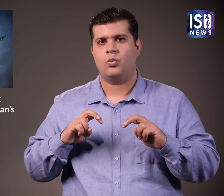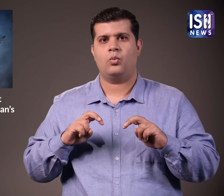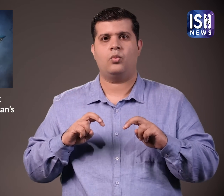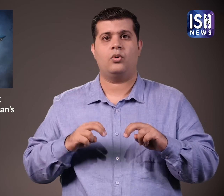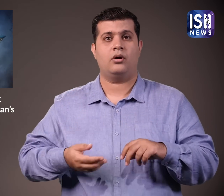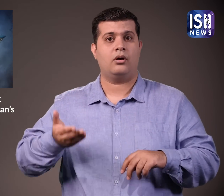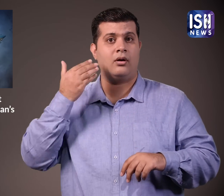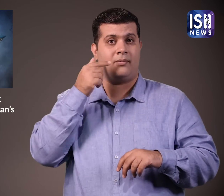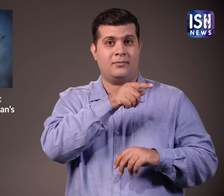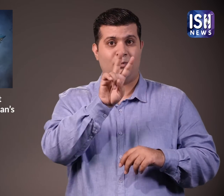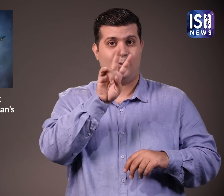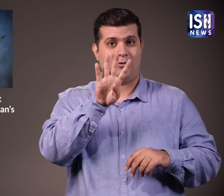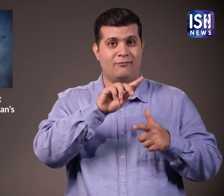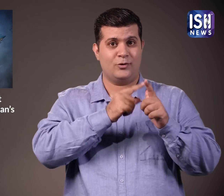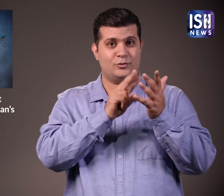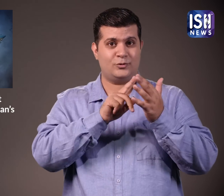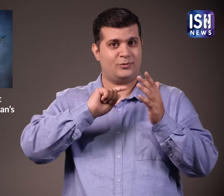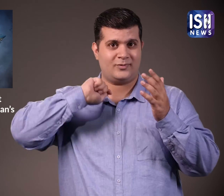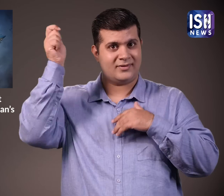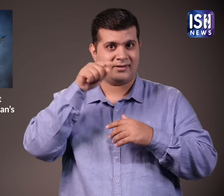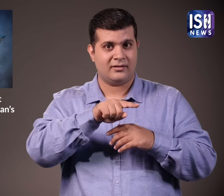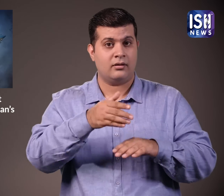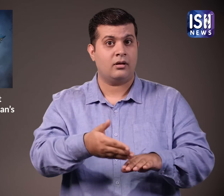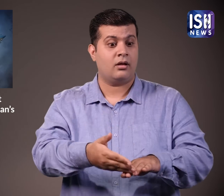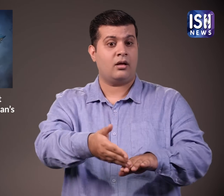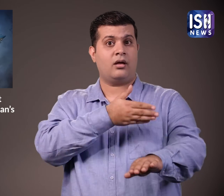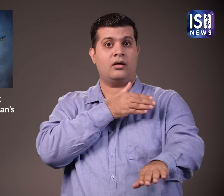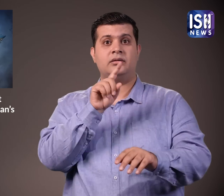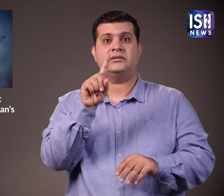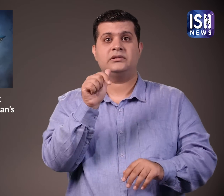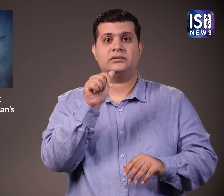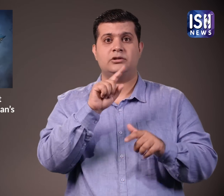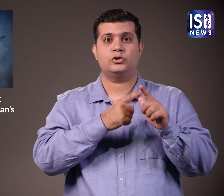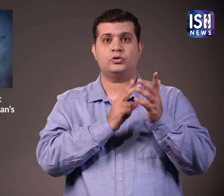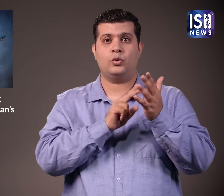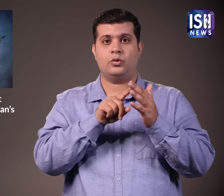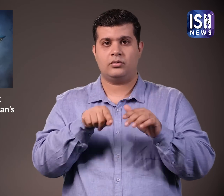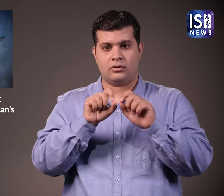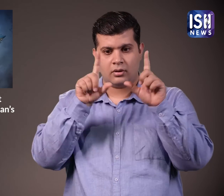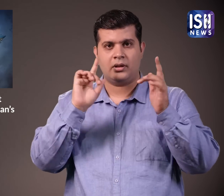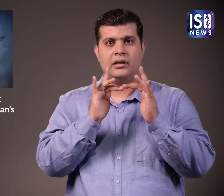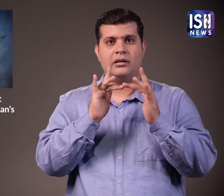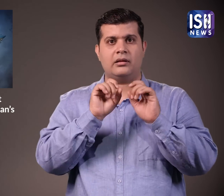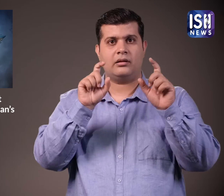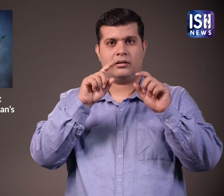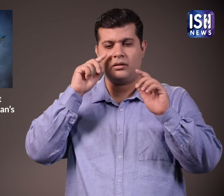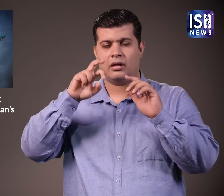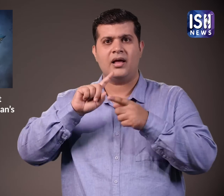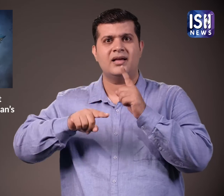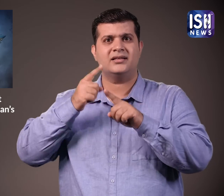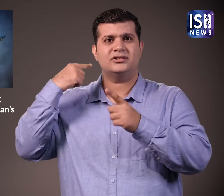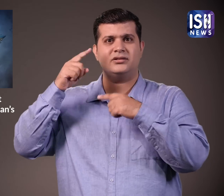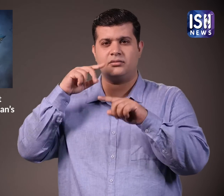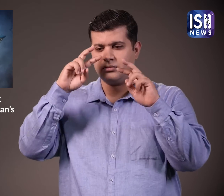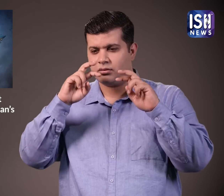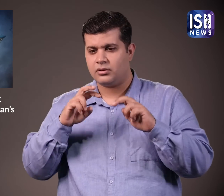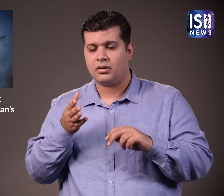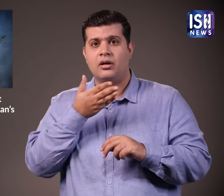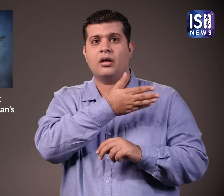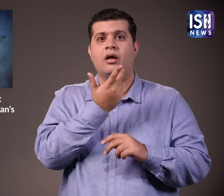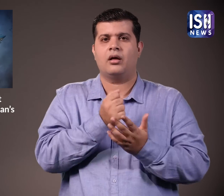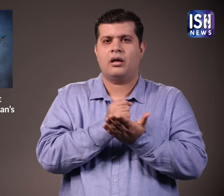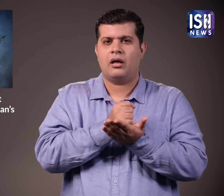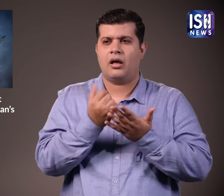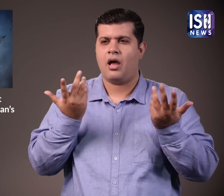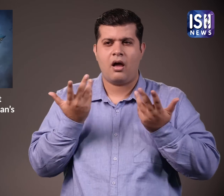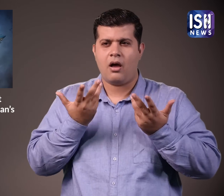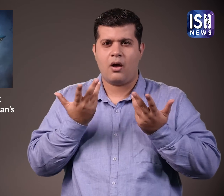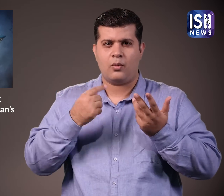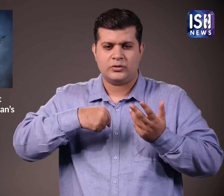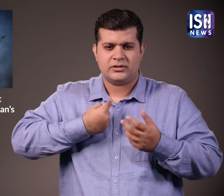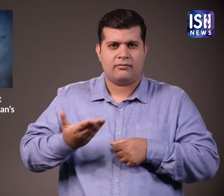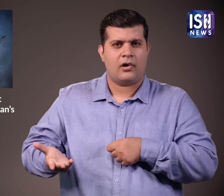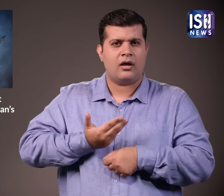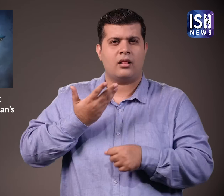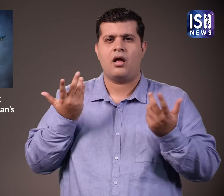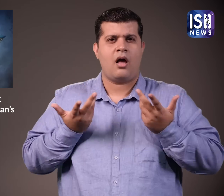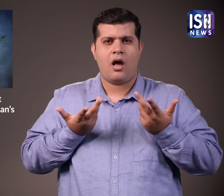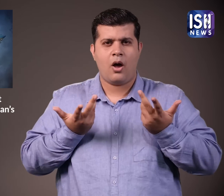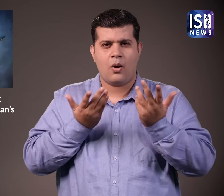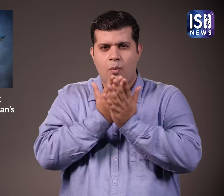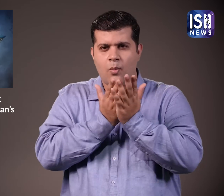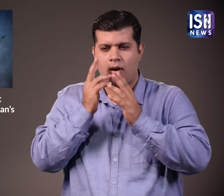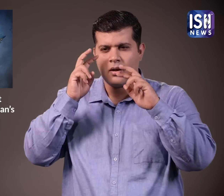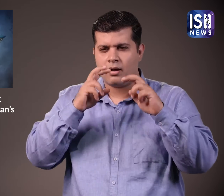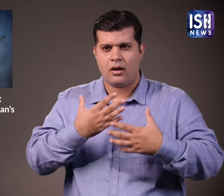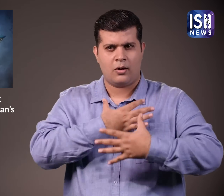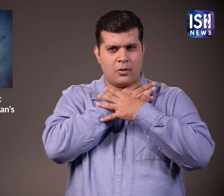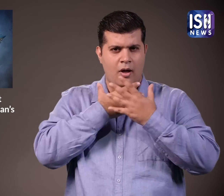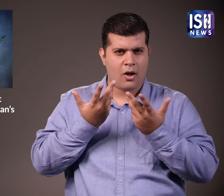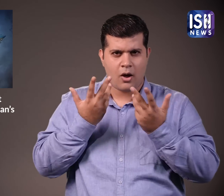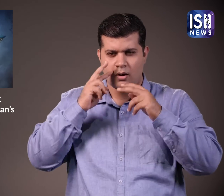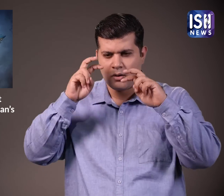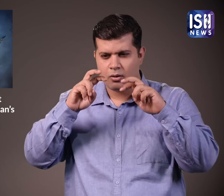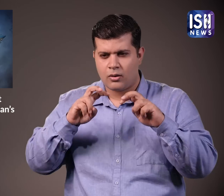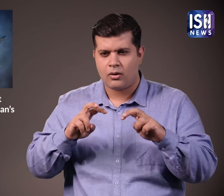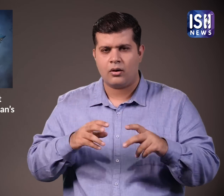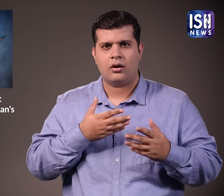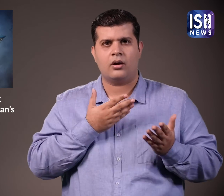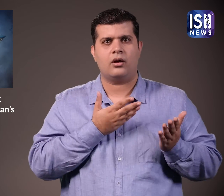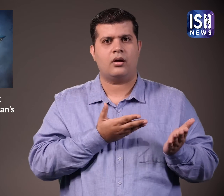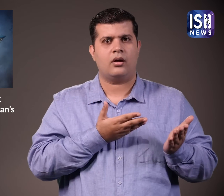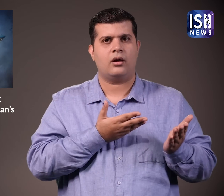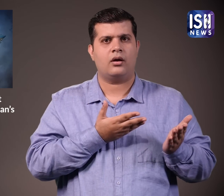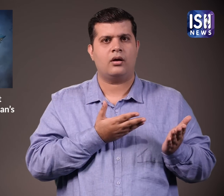They found that the deceased had searched for strangulation methods on the internet on 16th June 2024.